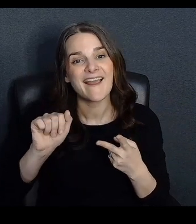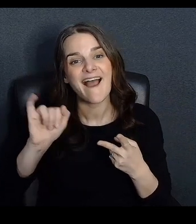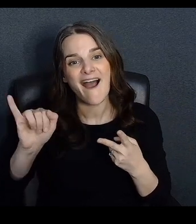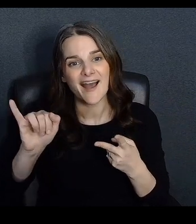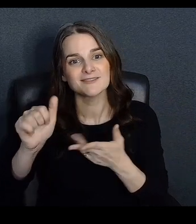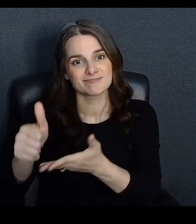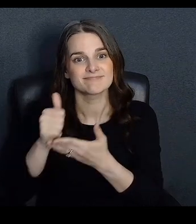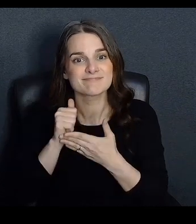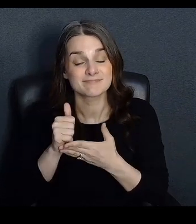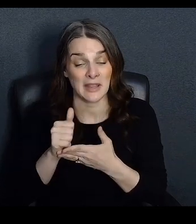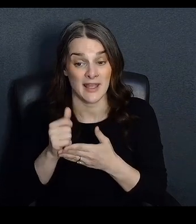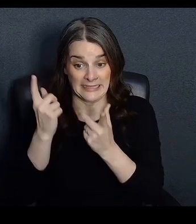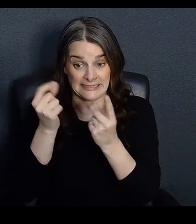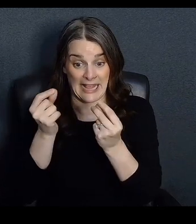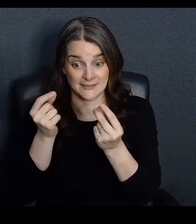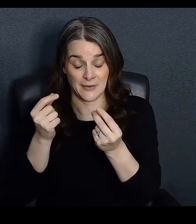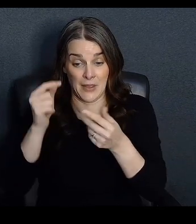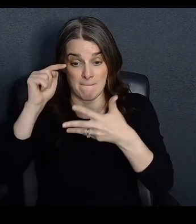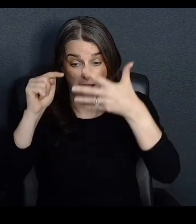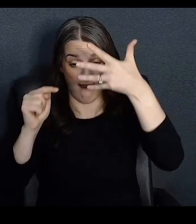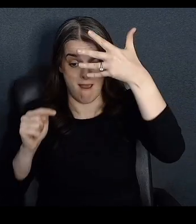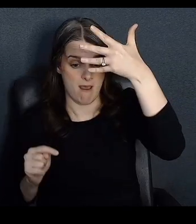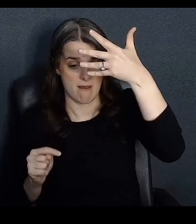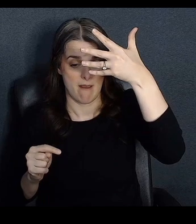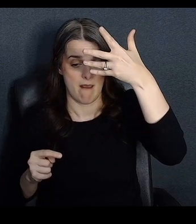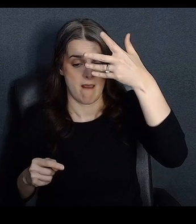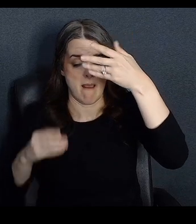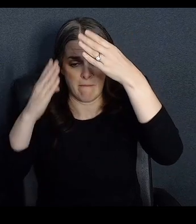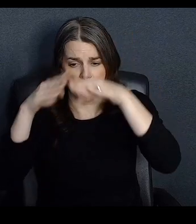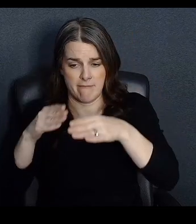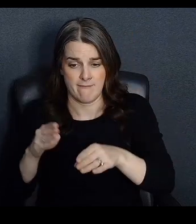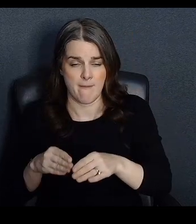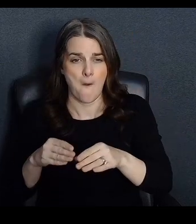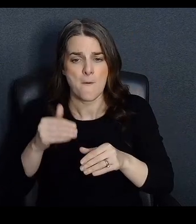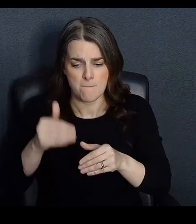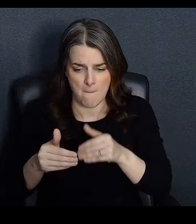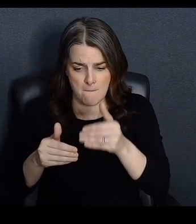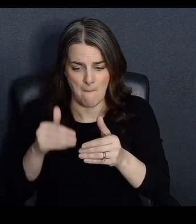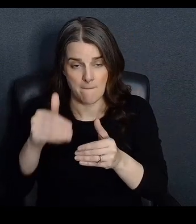from the computer to break tasks into smaller steps. Also might be a good choice just for anyone